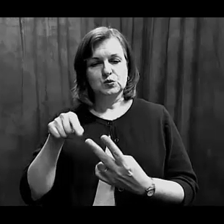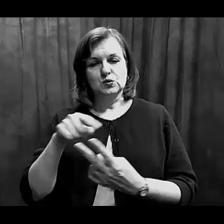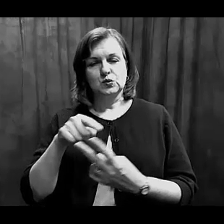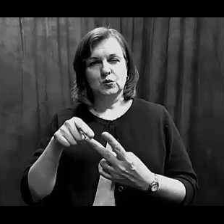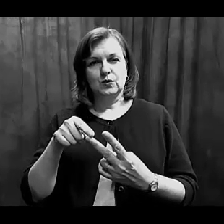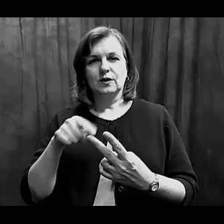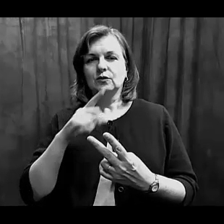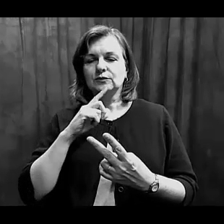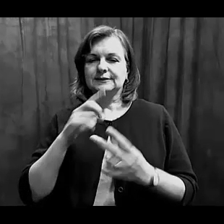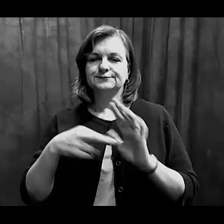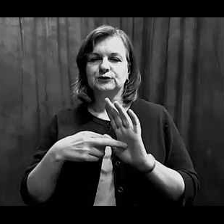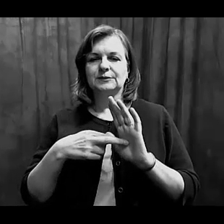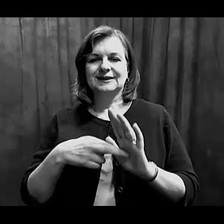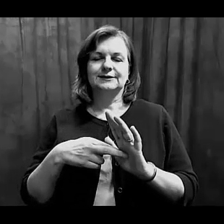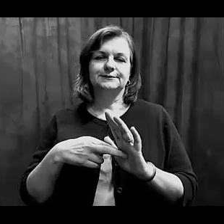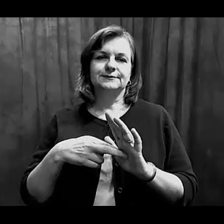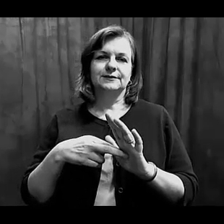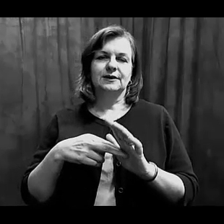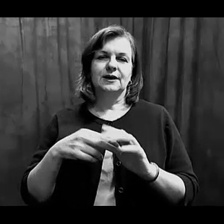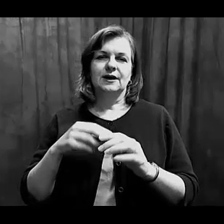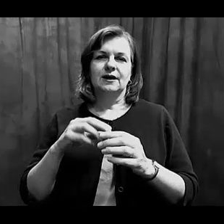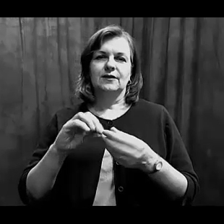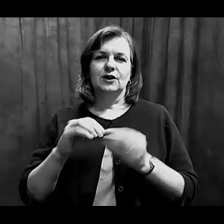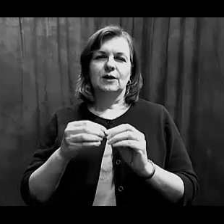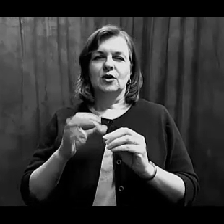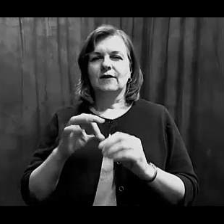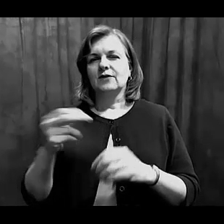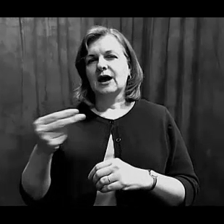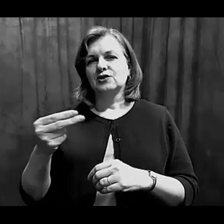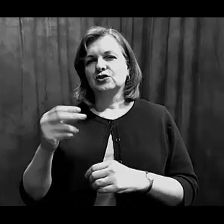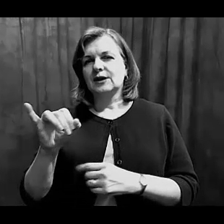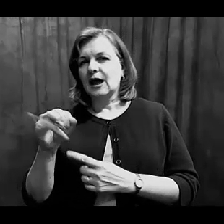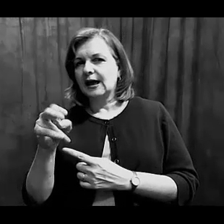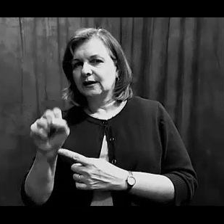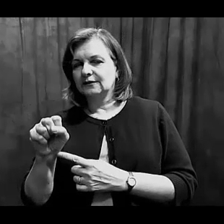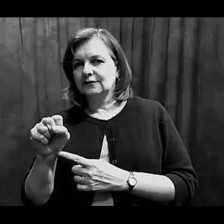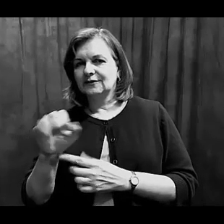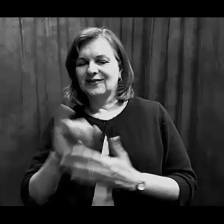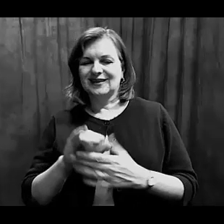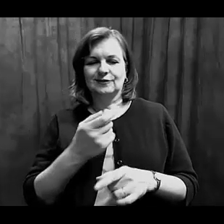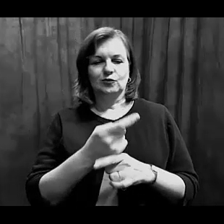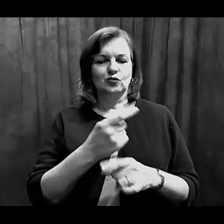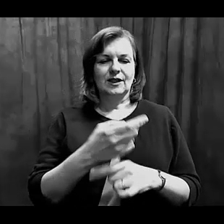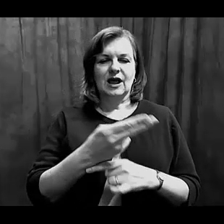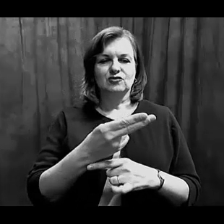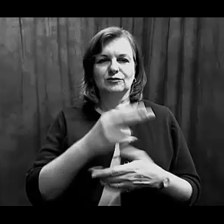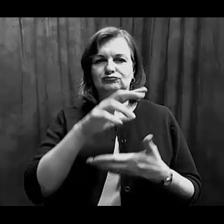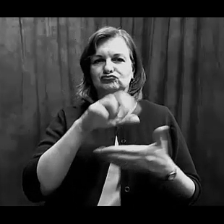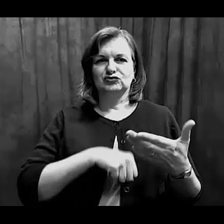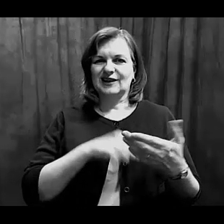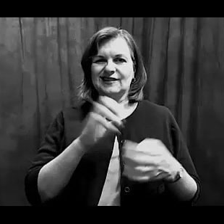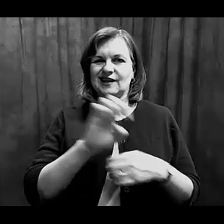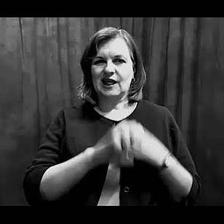when we're looking at these we're actually focusing on hydrogen ions - so this would be our regular hydrogen minus its electron right